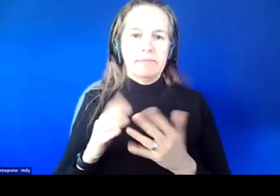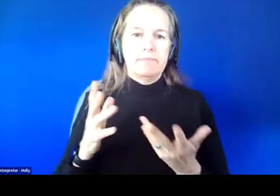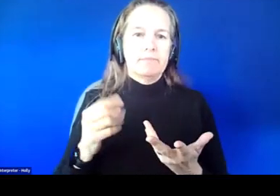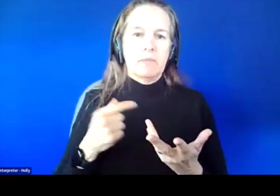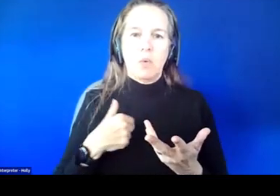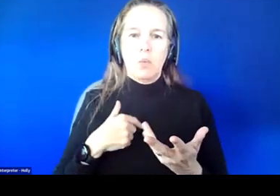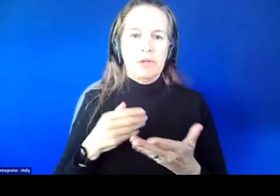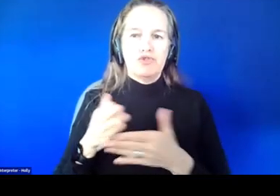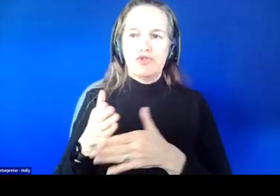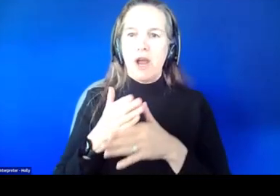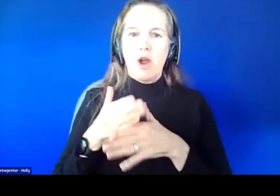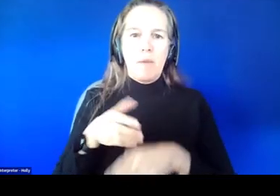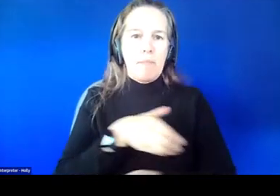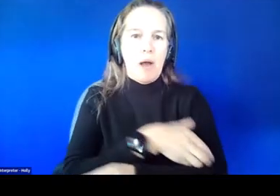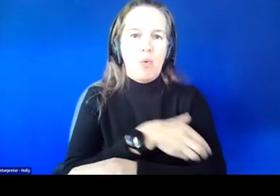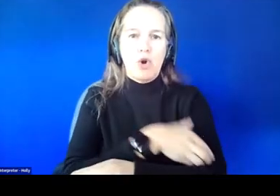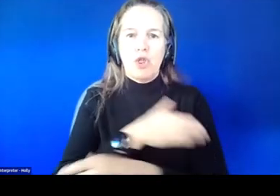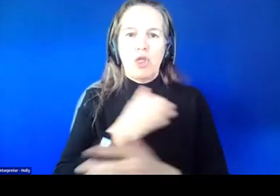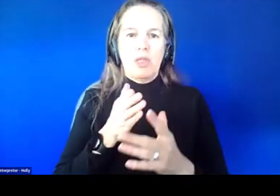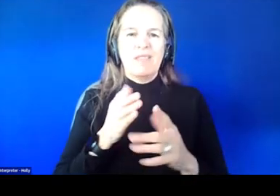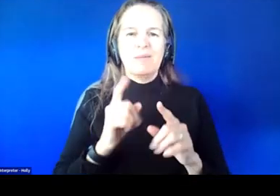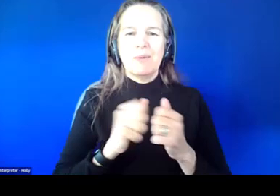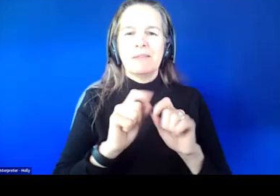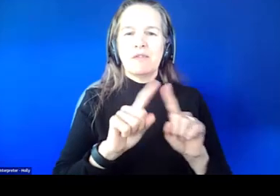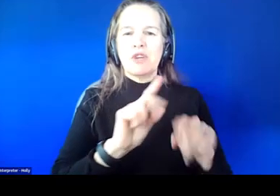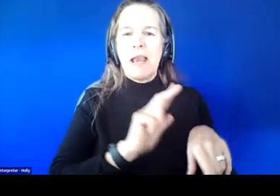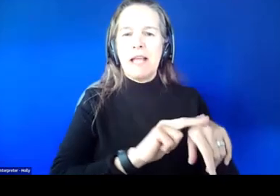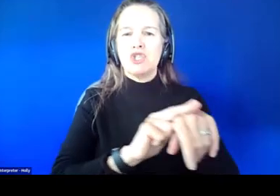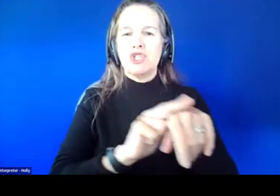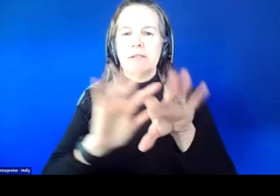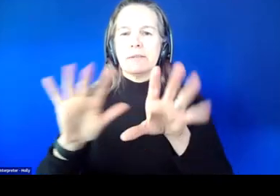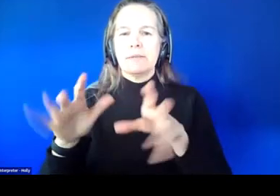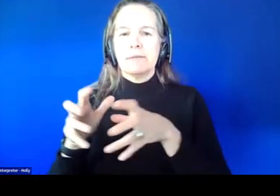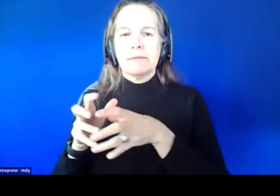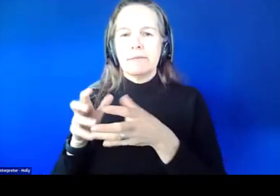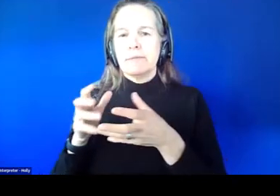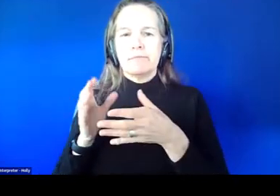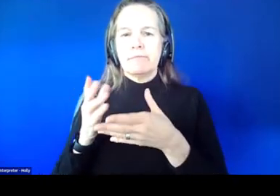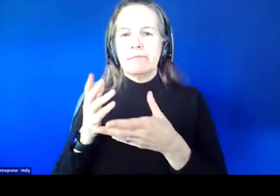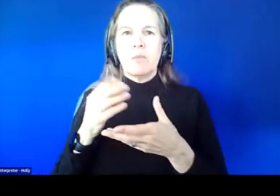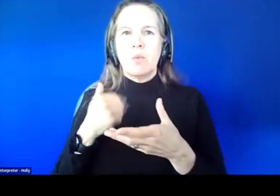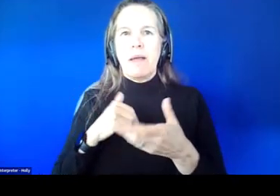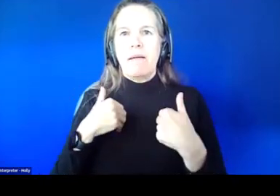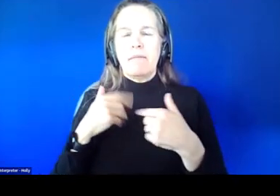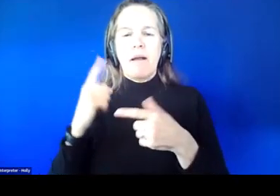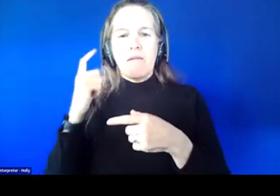through collaboration you know those government to government to relationships as we as we co-create policy